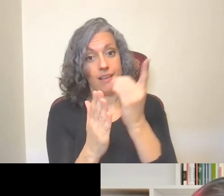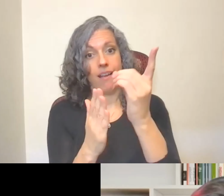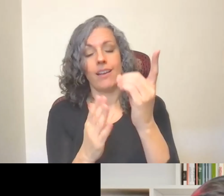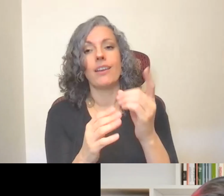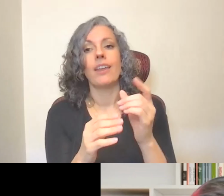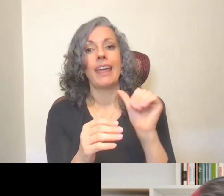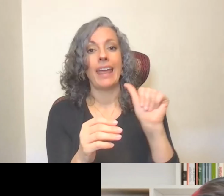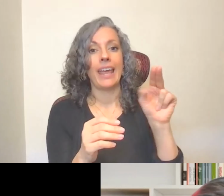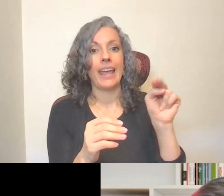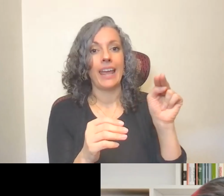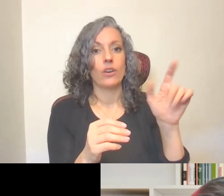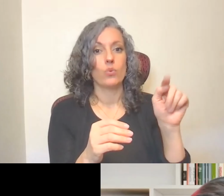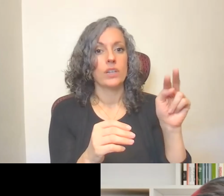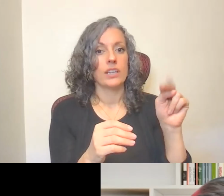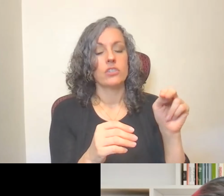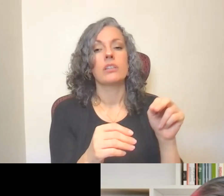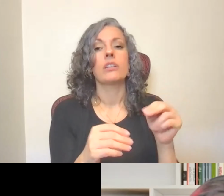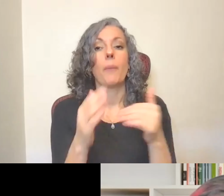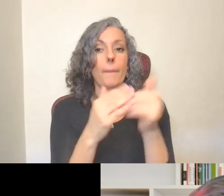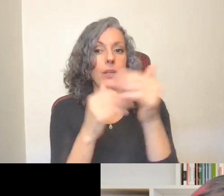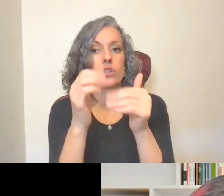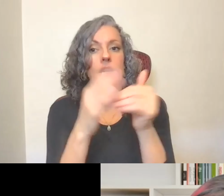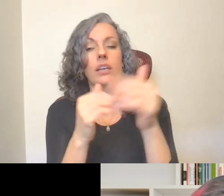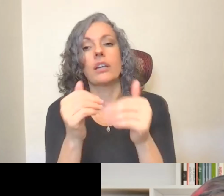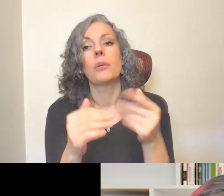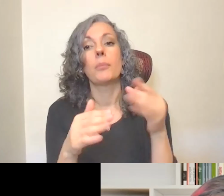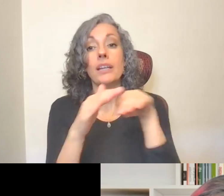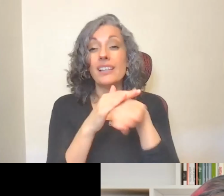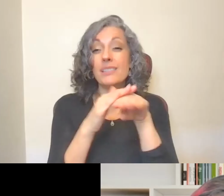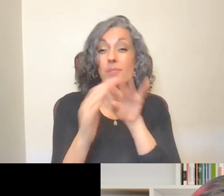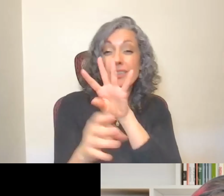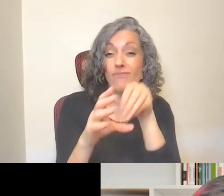the components are built, if accessibility is part of that design system. Yeah.